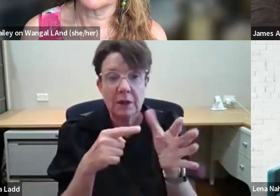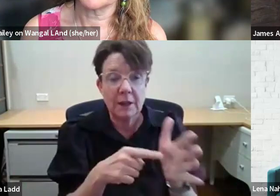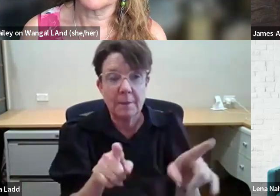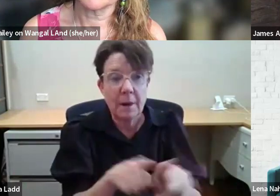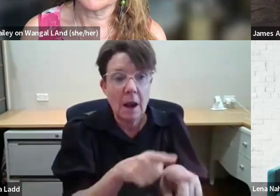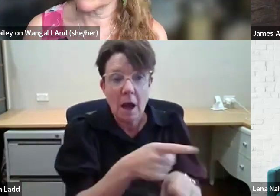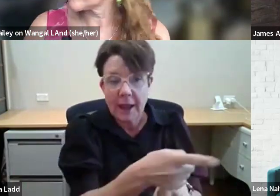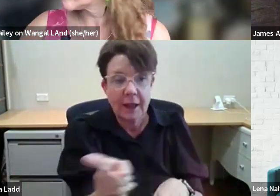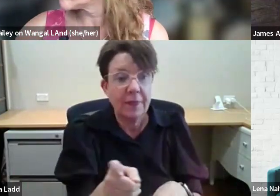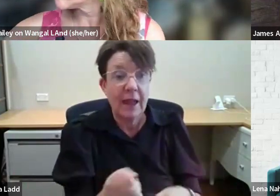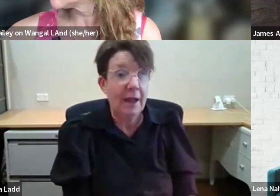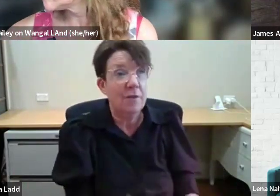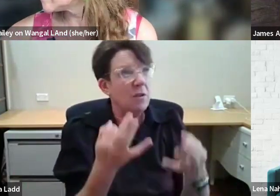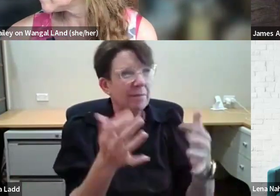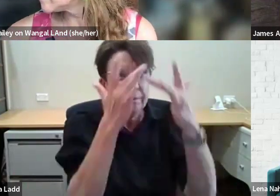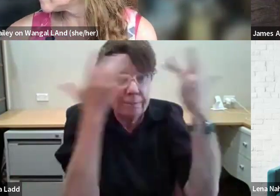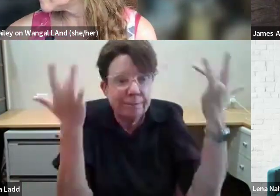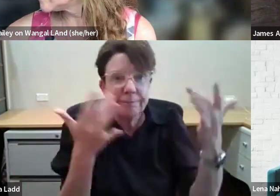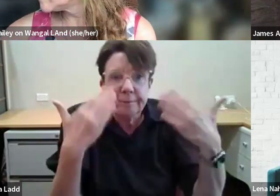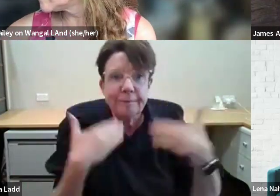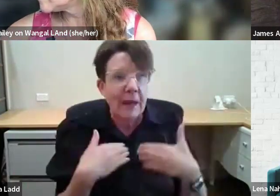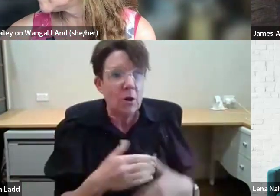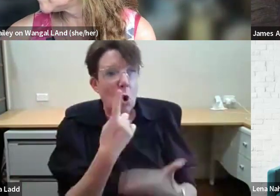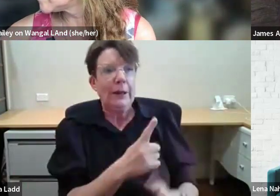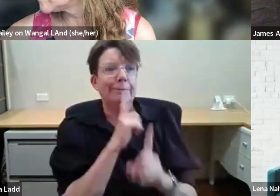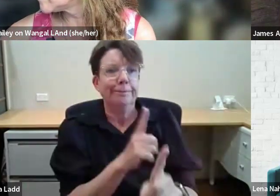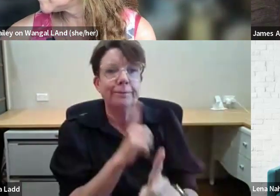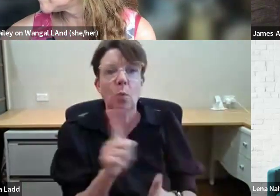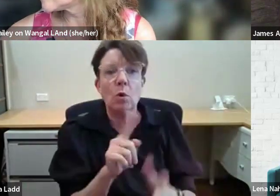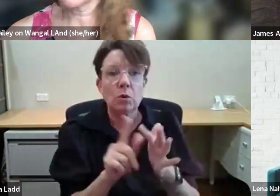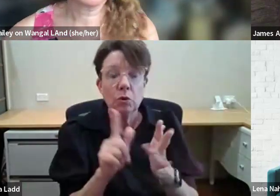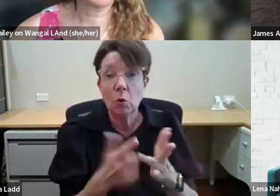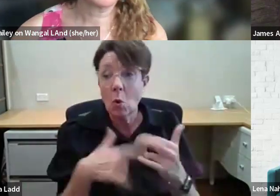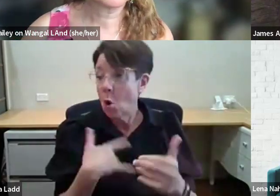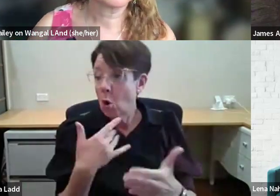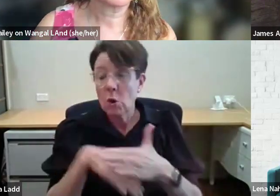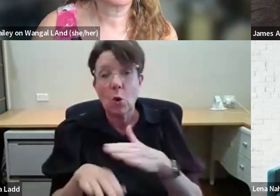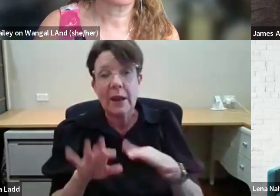feel it destructive, you are not getting the best out of the people either when it comes to